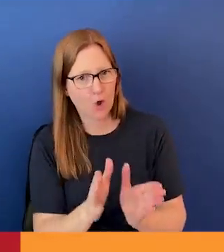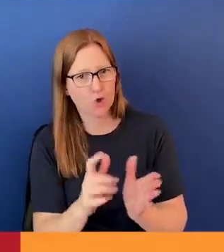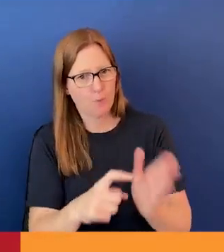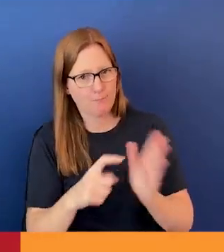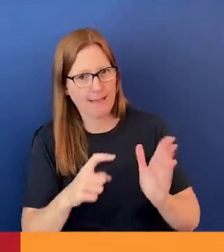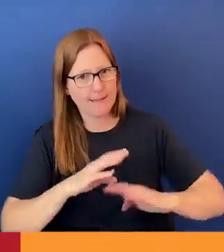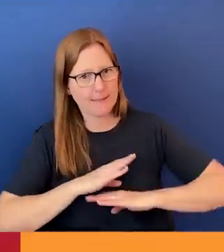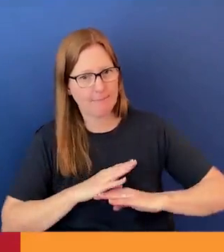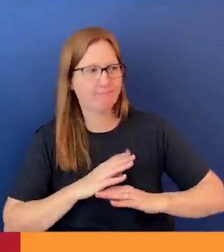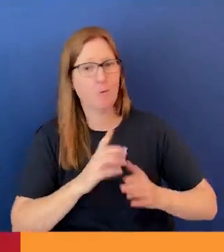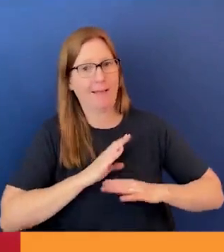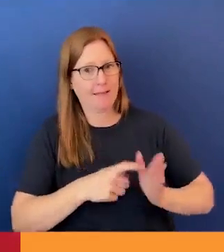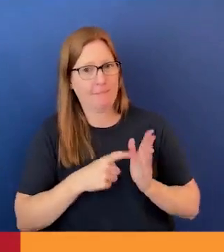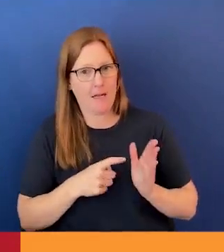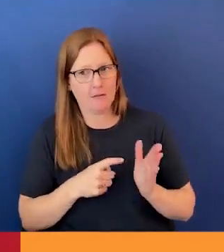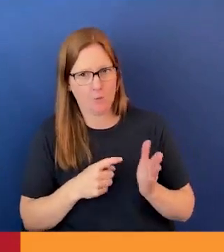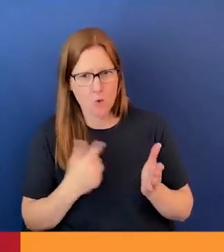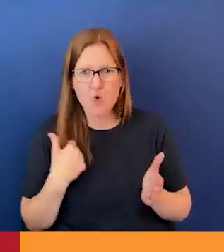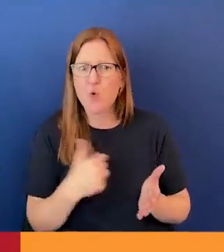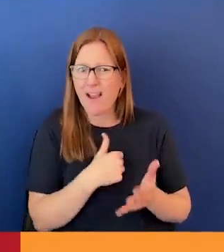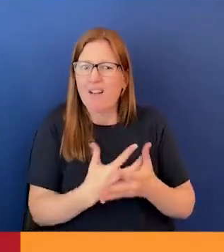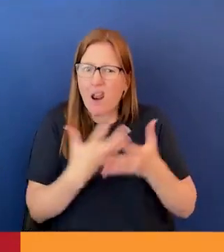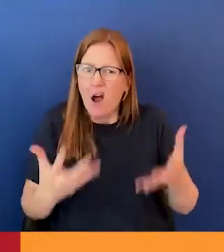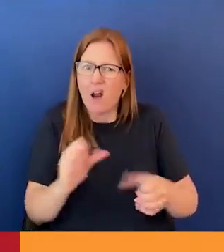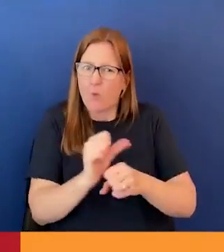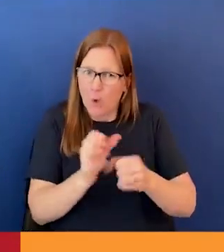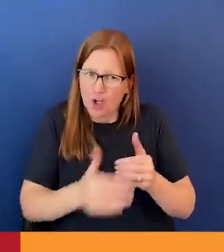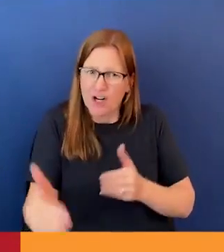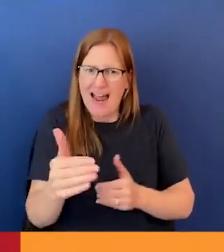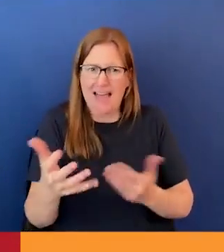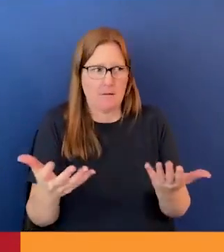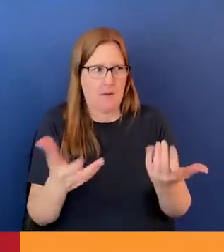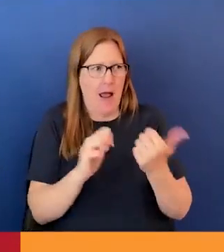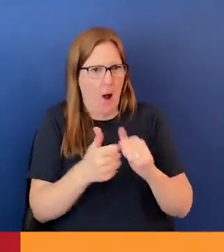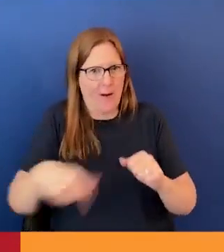So, we have our work cut out for us. How can we, together, collaborate and innovate